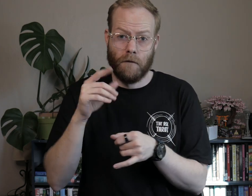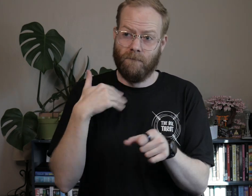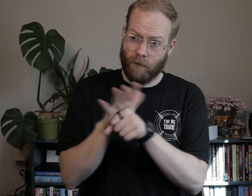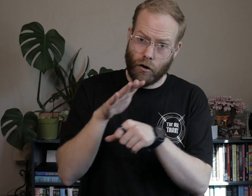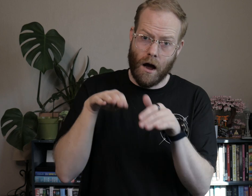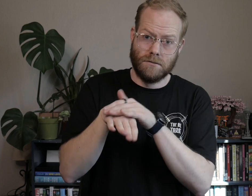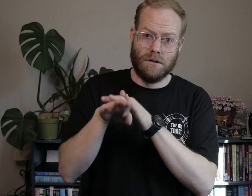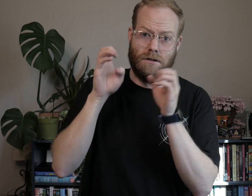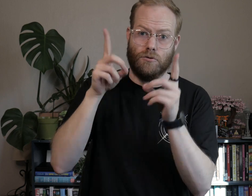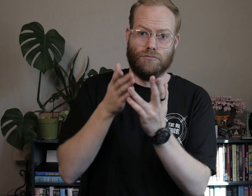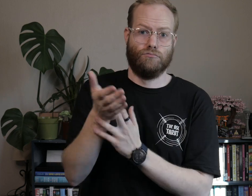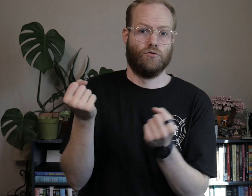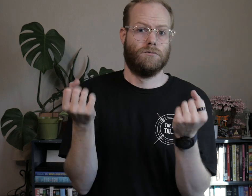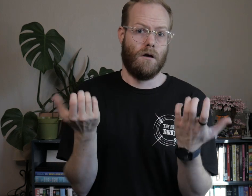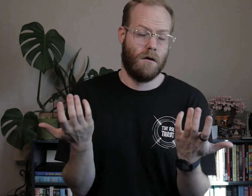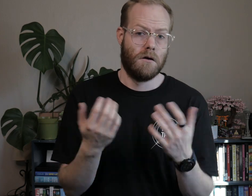where she would have full access to education through sign language.